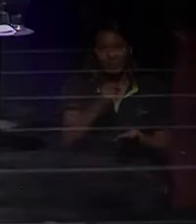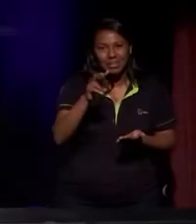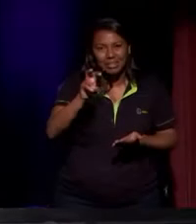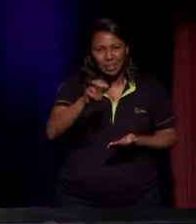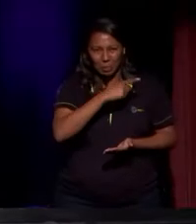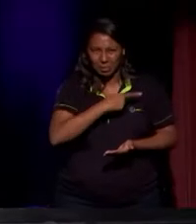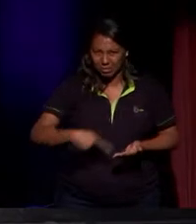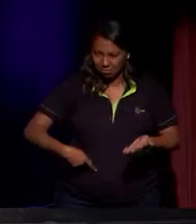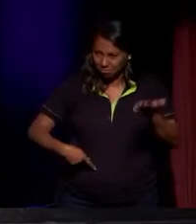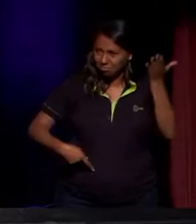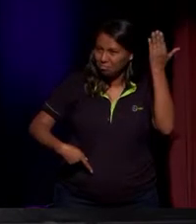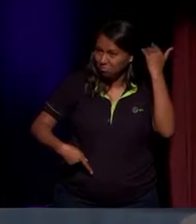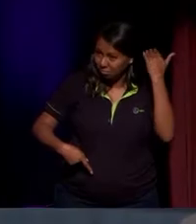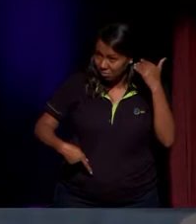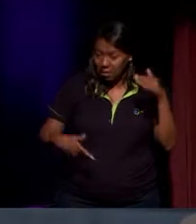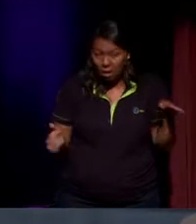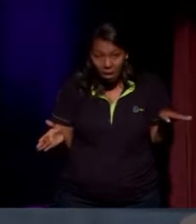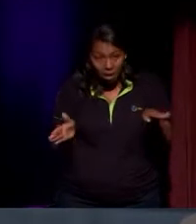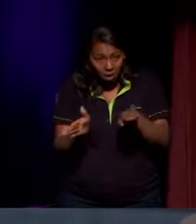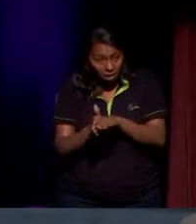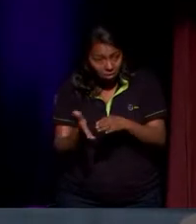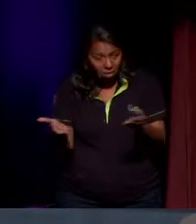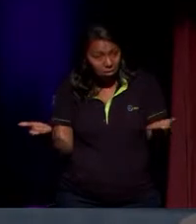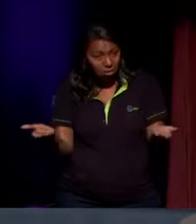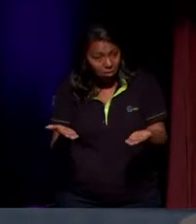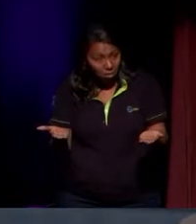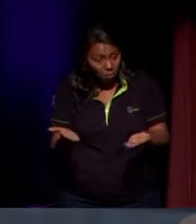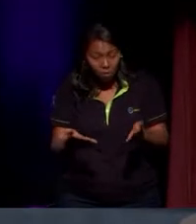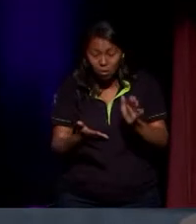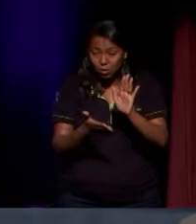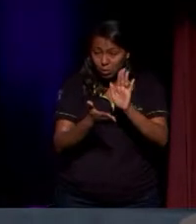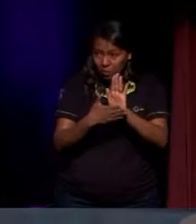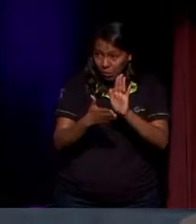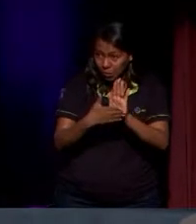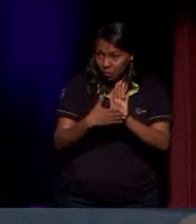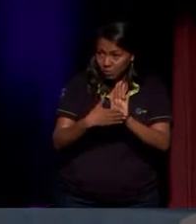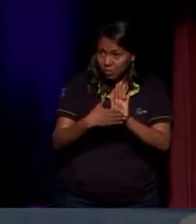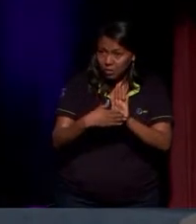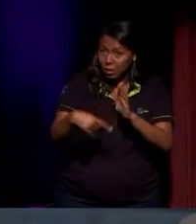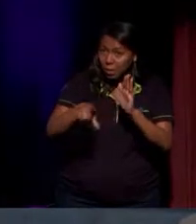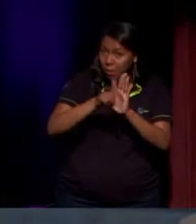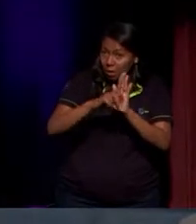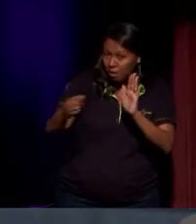and that continues today with the proposal for a new Law of Associations,